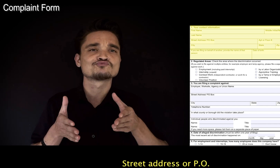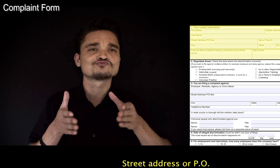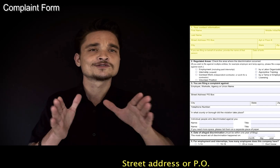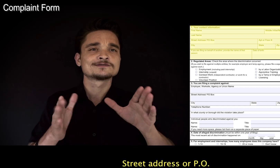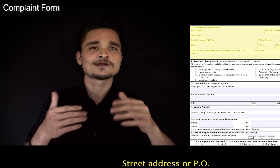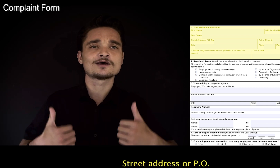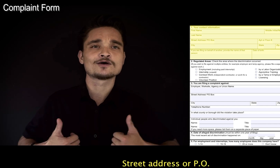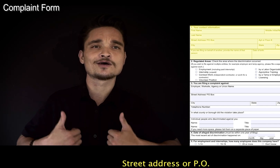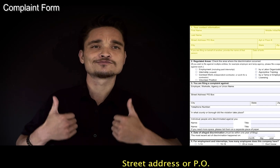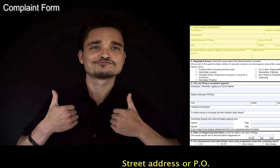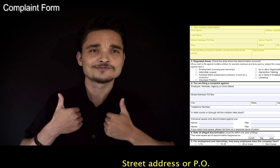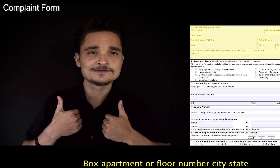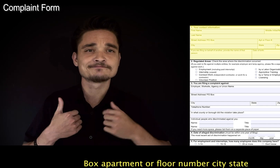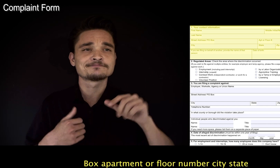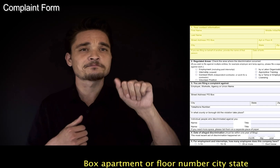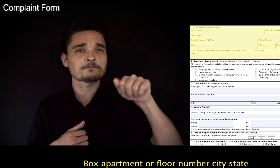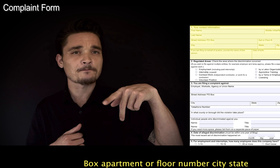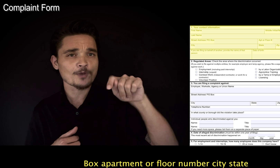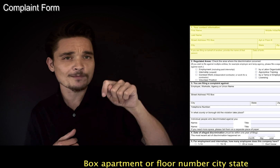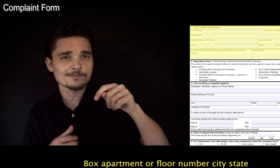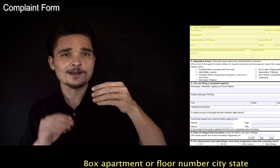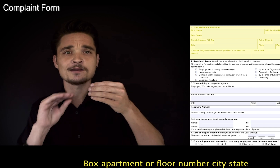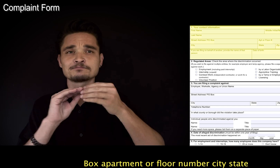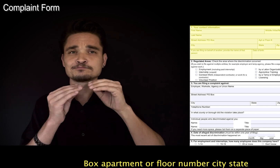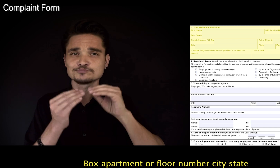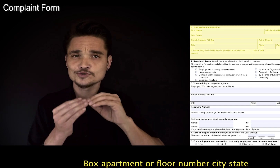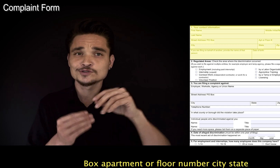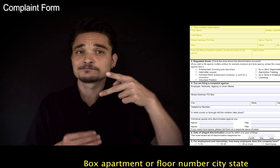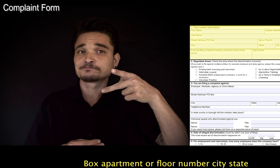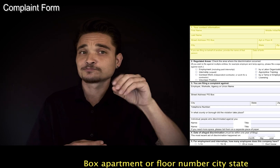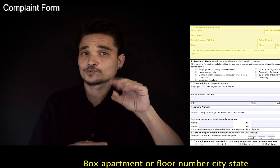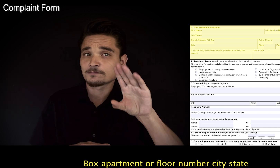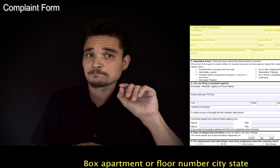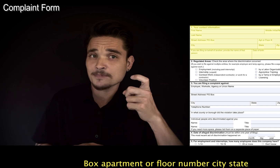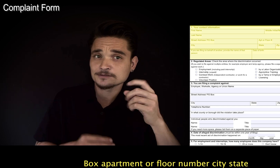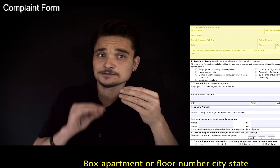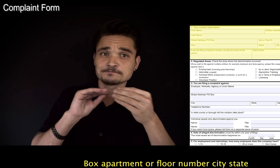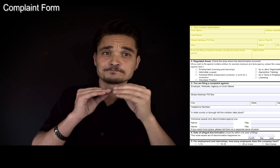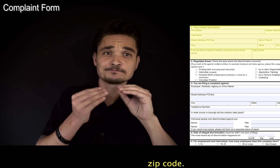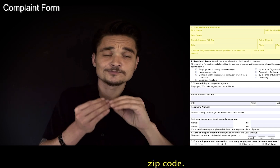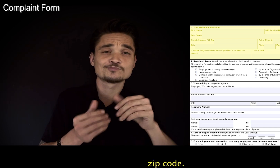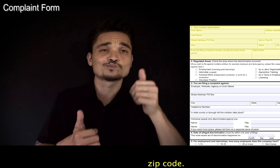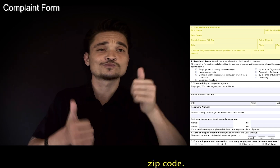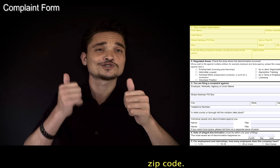Street address or P.O. Box apartment or floor number city state zip code.